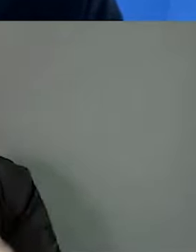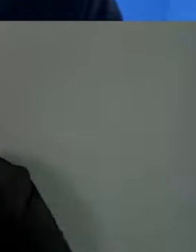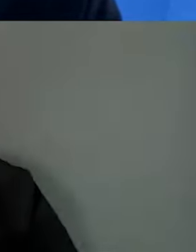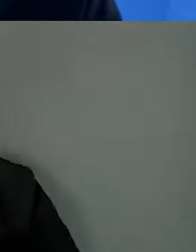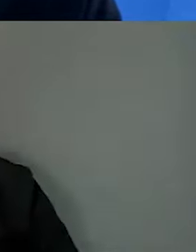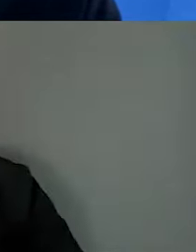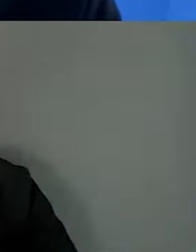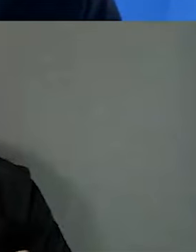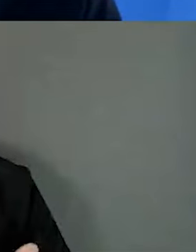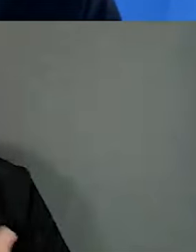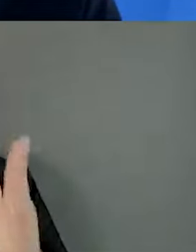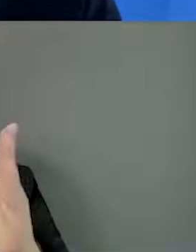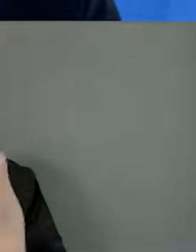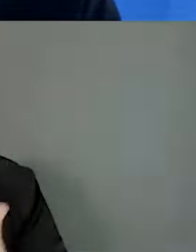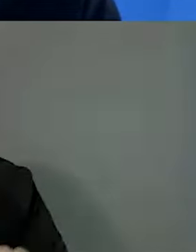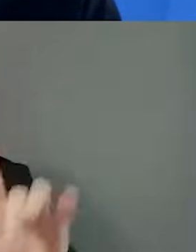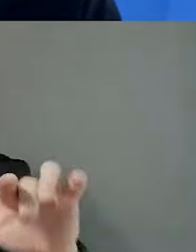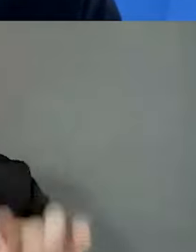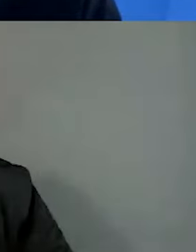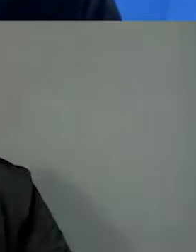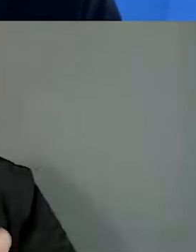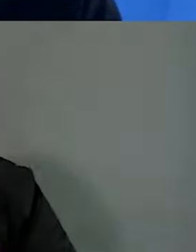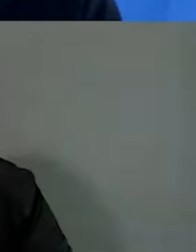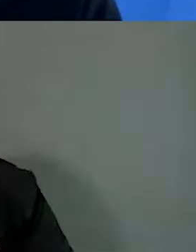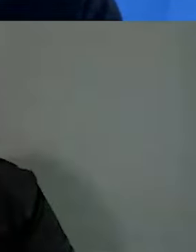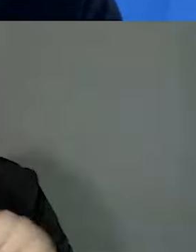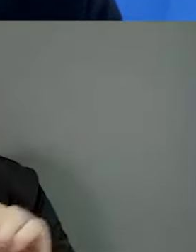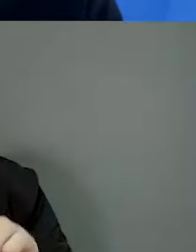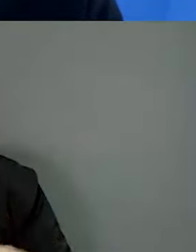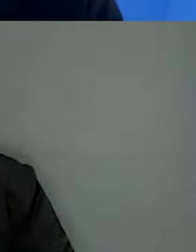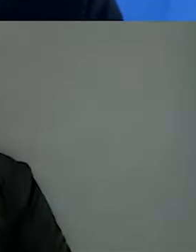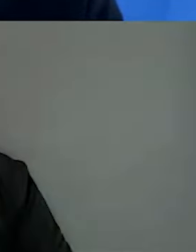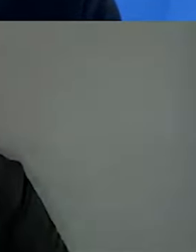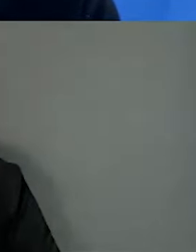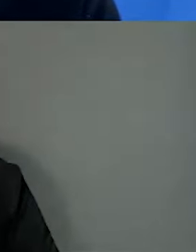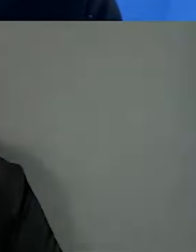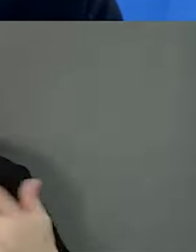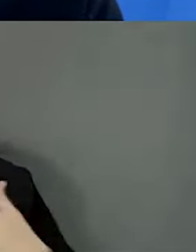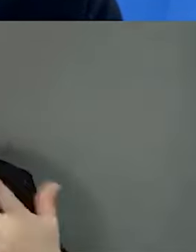and they will help us shape future webinars. We will have a recording of this session.